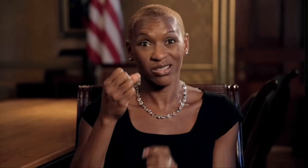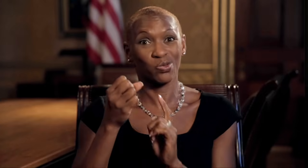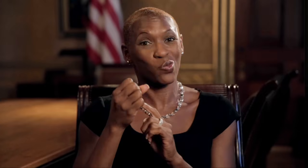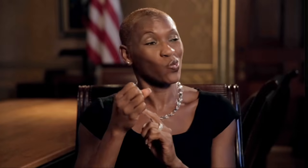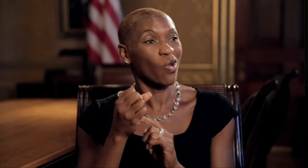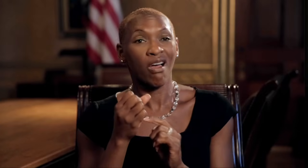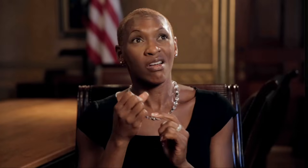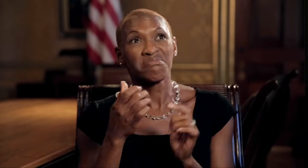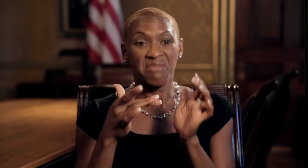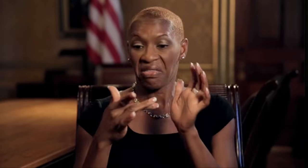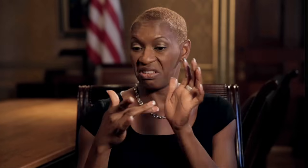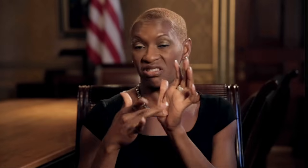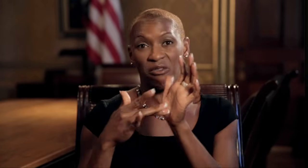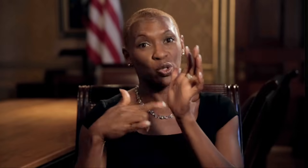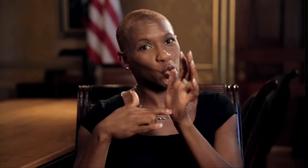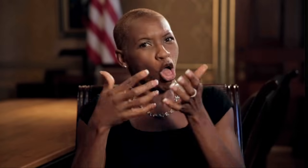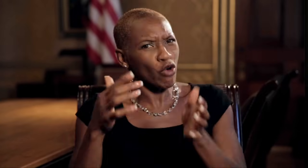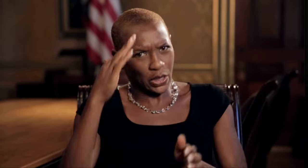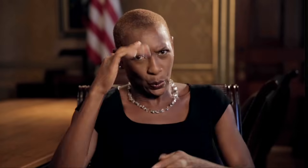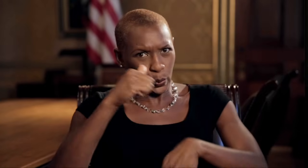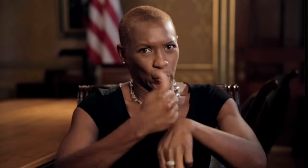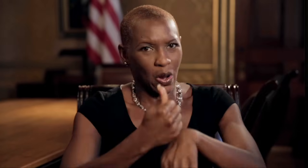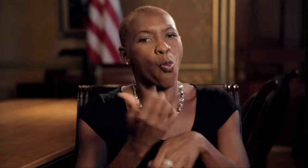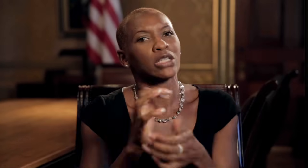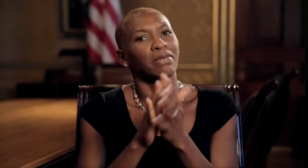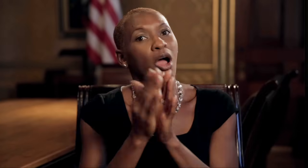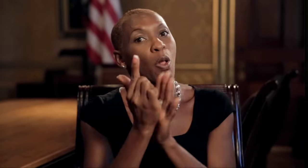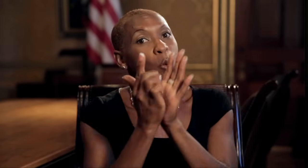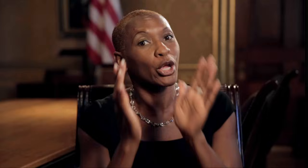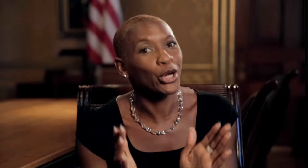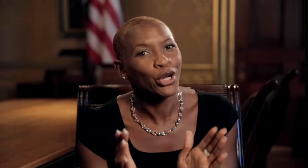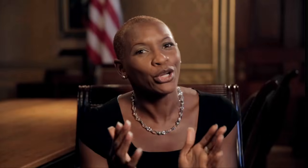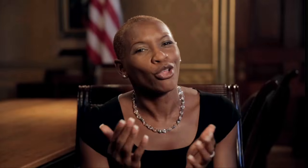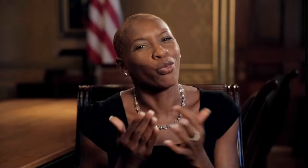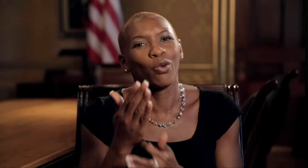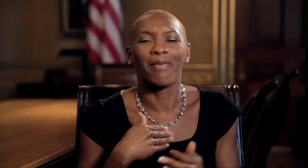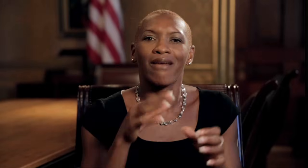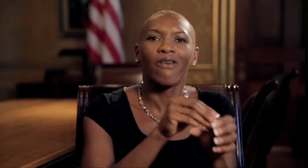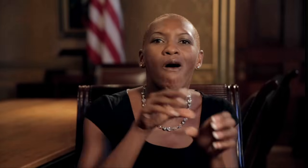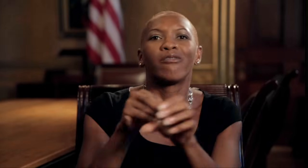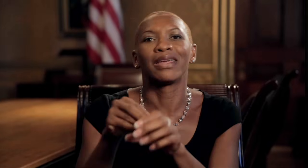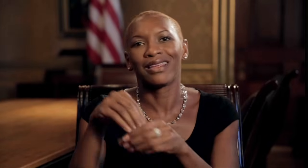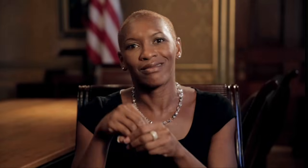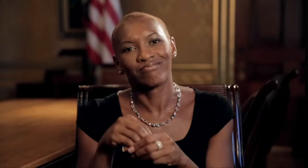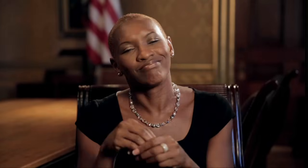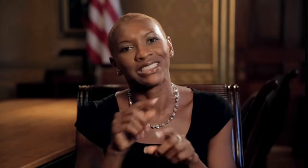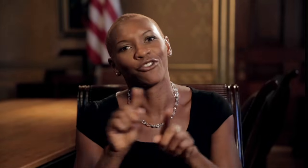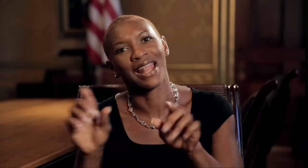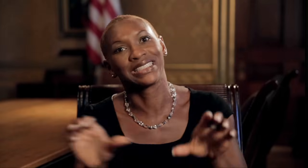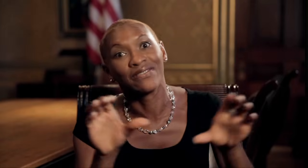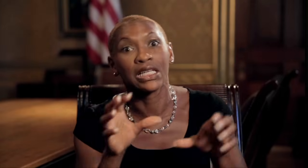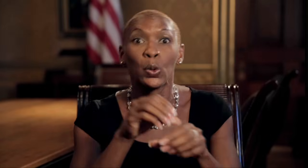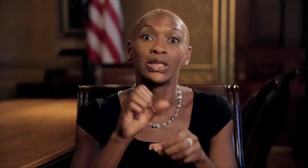So by the time I was a sophomore or junior in high school, I already knew I wanted to become a lawyer through my involvement in different activities,